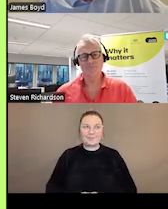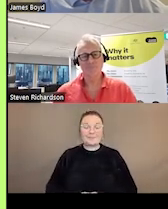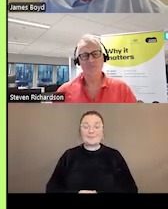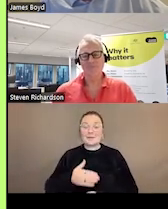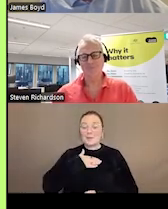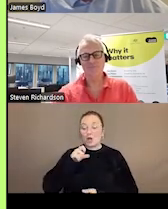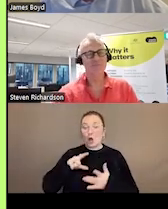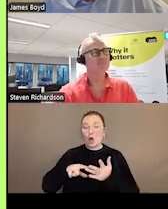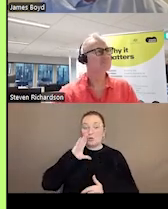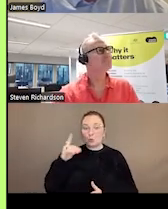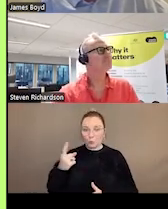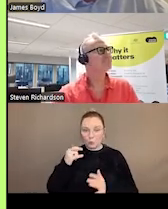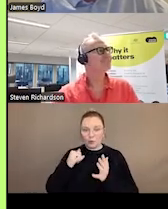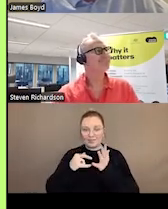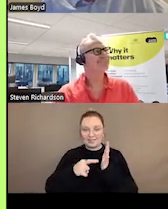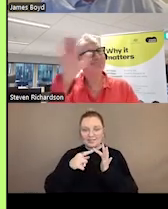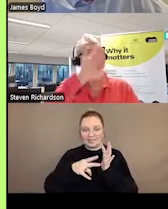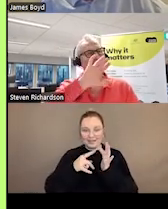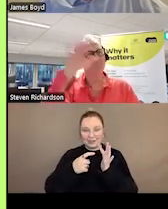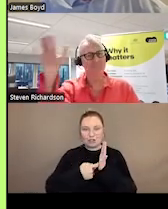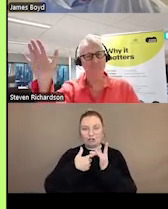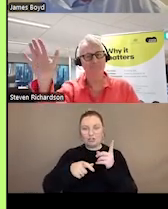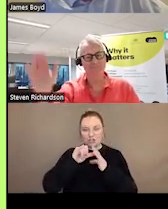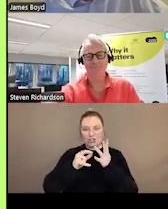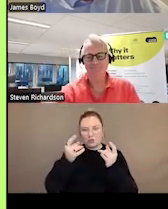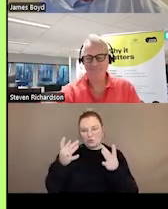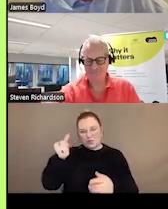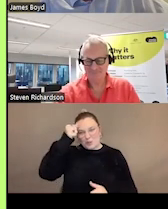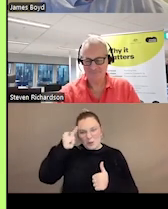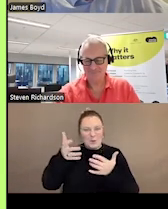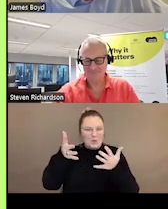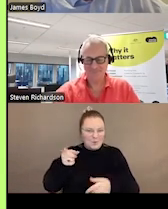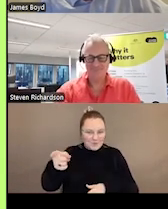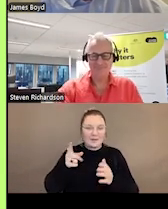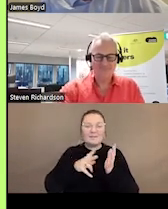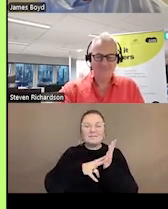is Steven Richardson known to many of you based in Victoria. Do you want to